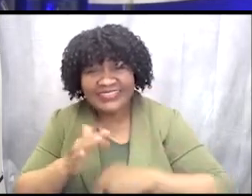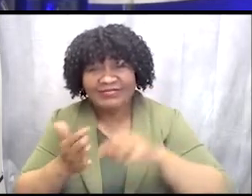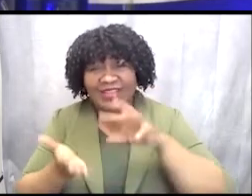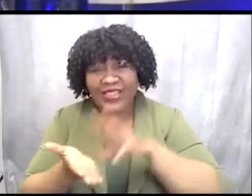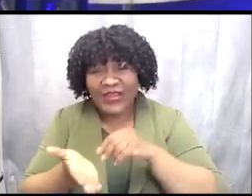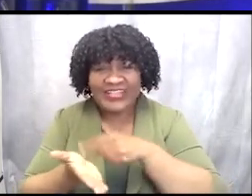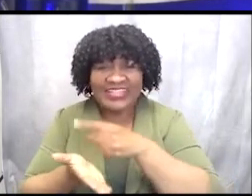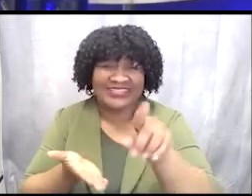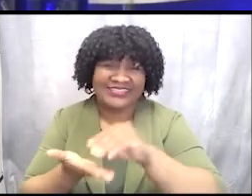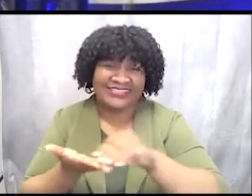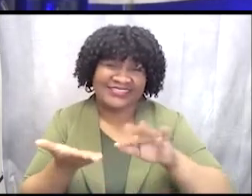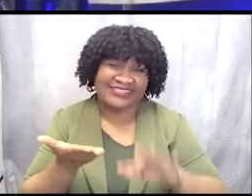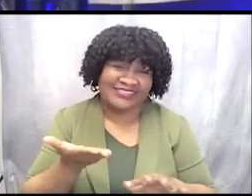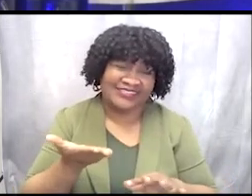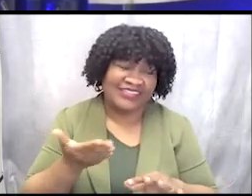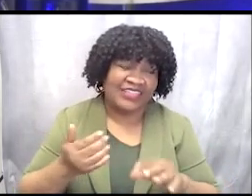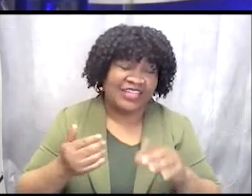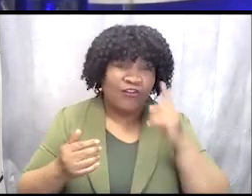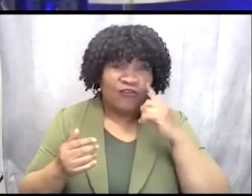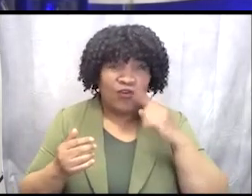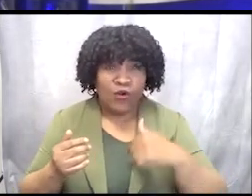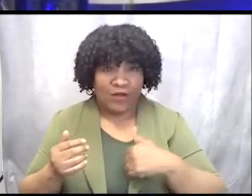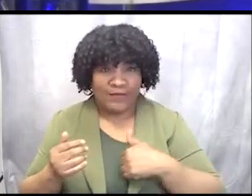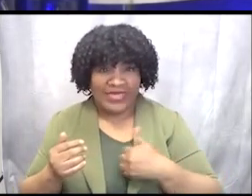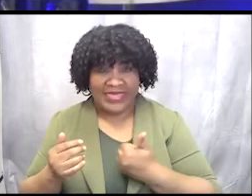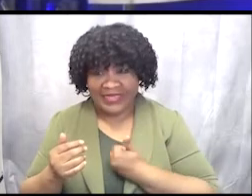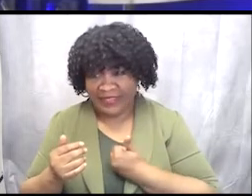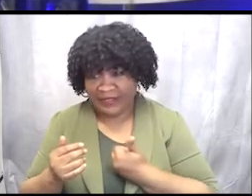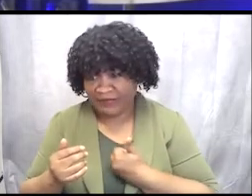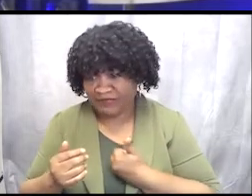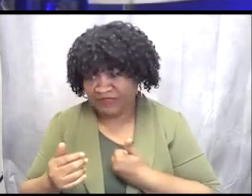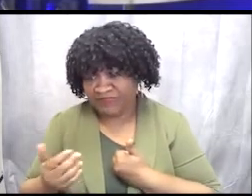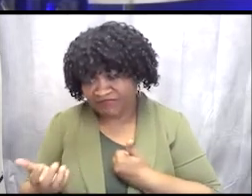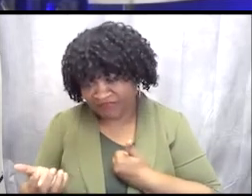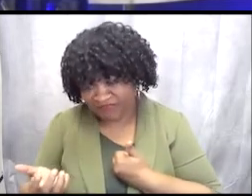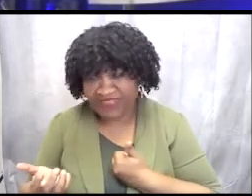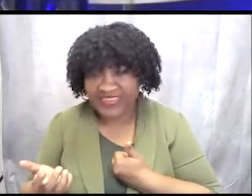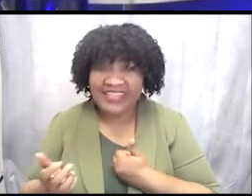And so for me, the whole notion of cultural responsiveness